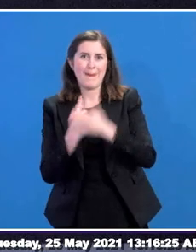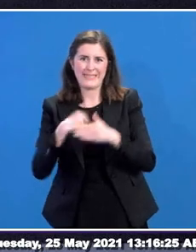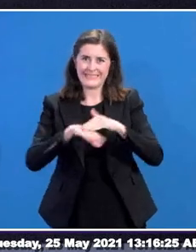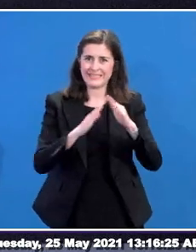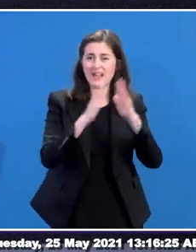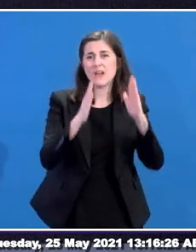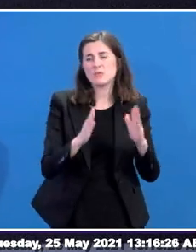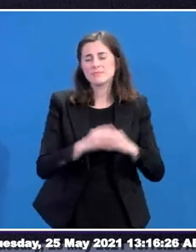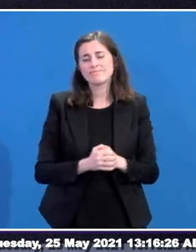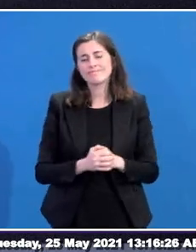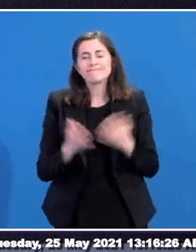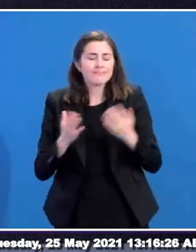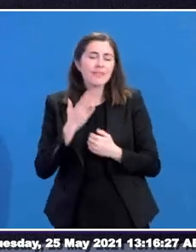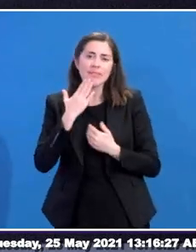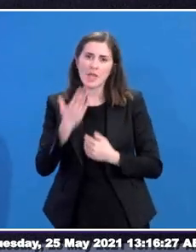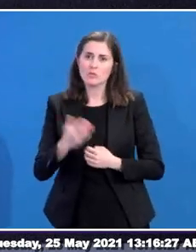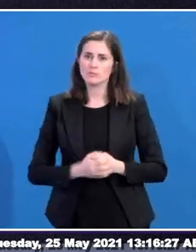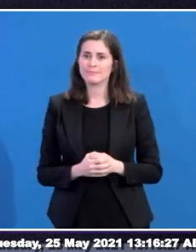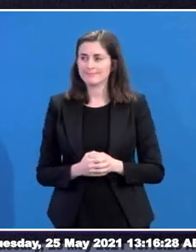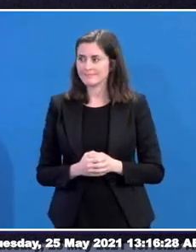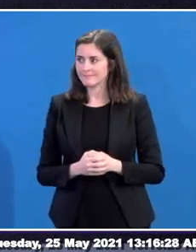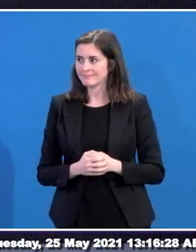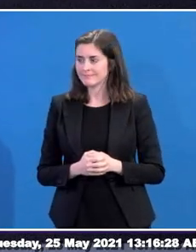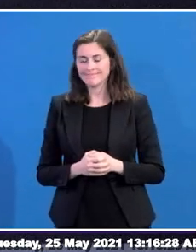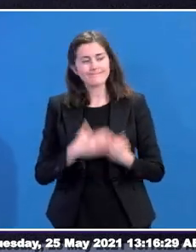Anyway, thank you very much. Thank you.